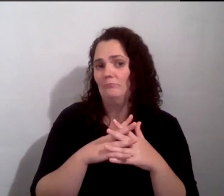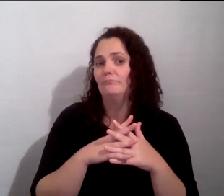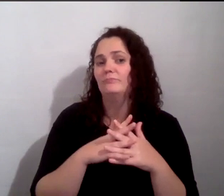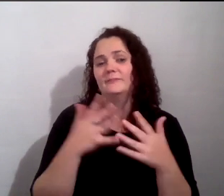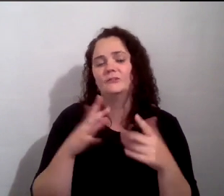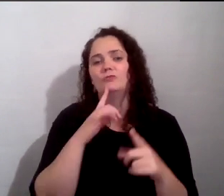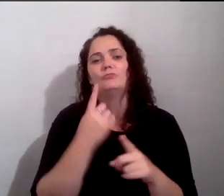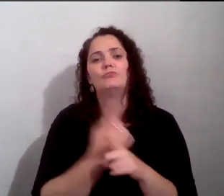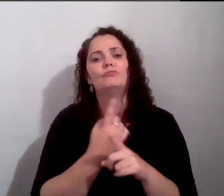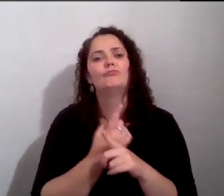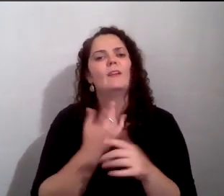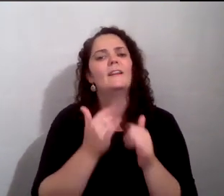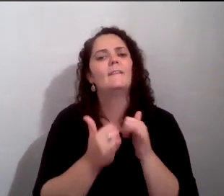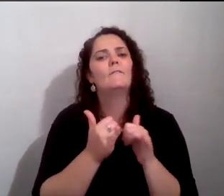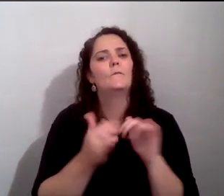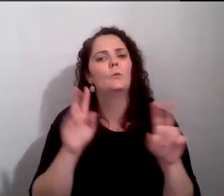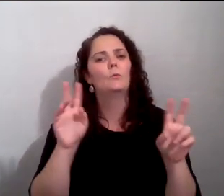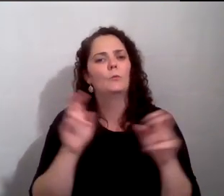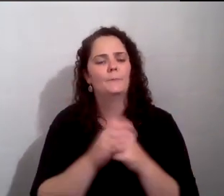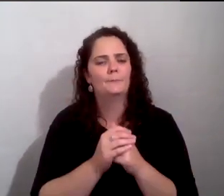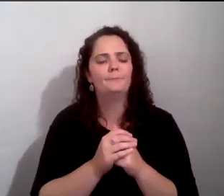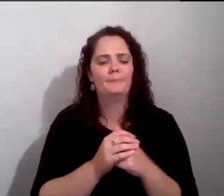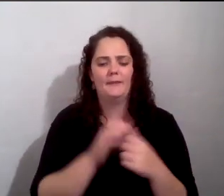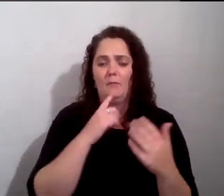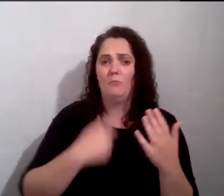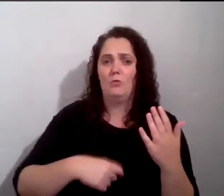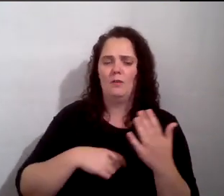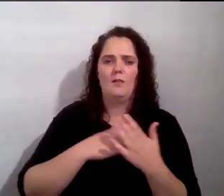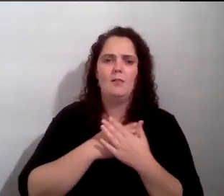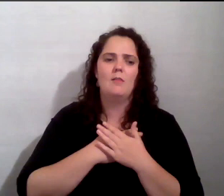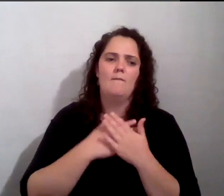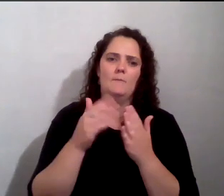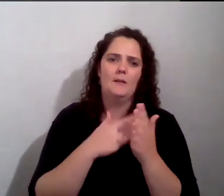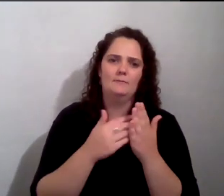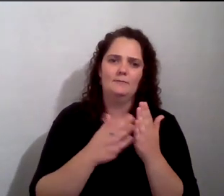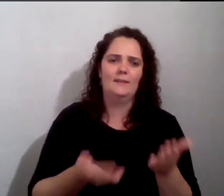kind of satisfaction that religion, I imagine, gives to some people.”